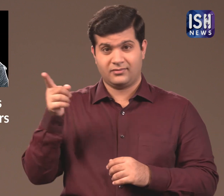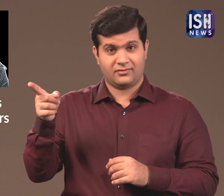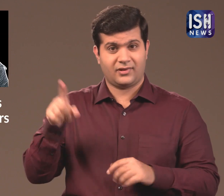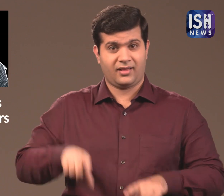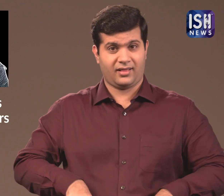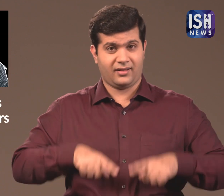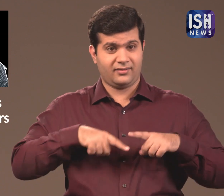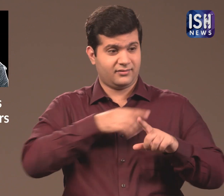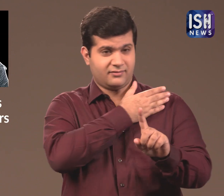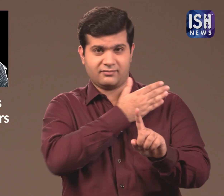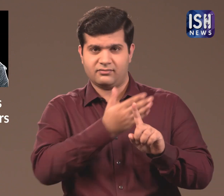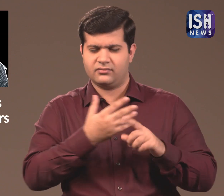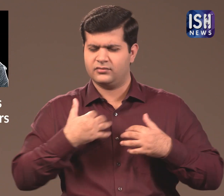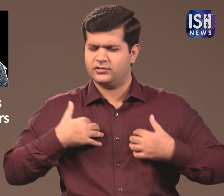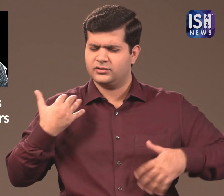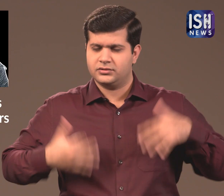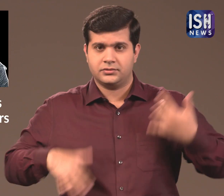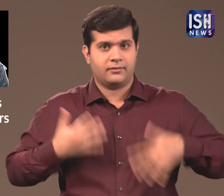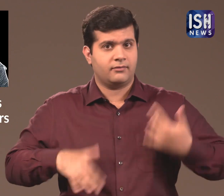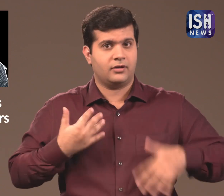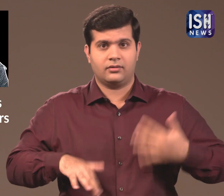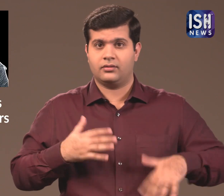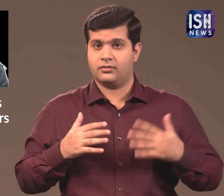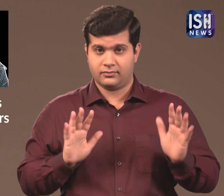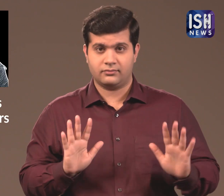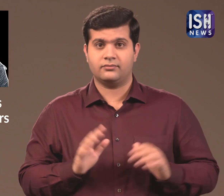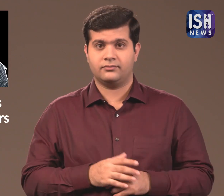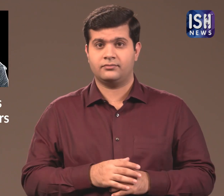All his life, he suffered a lot.